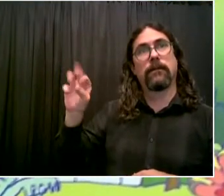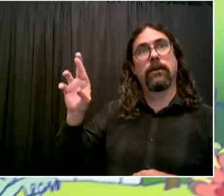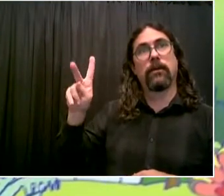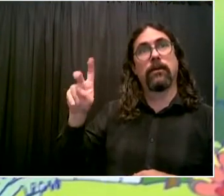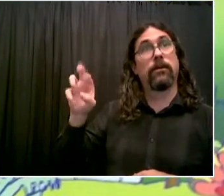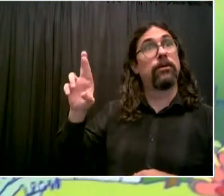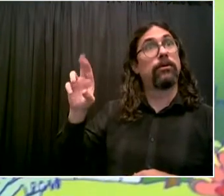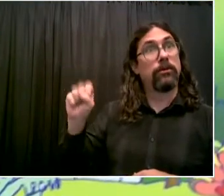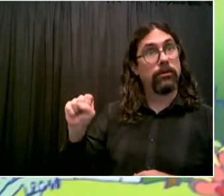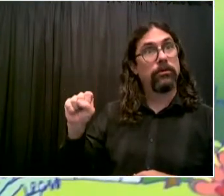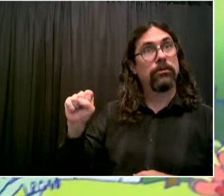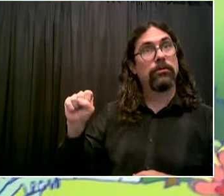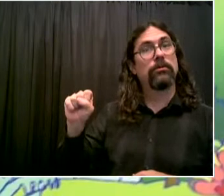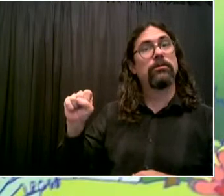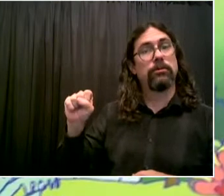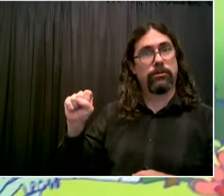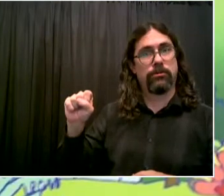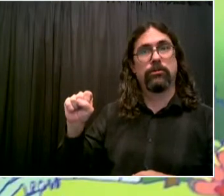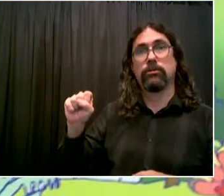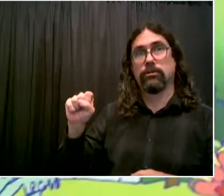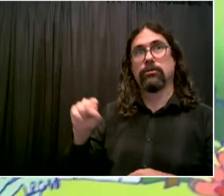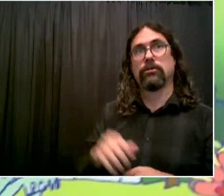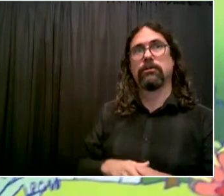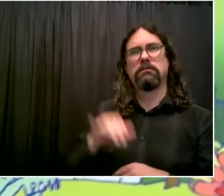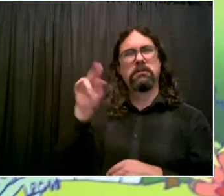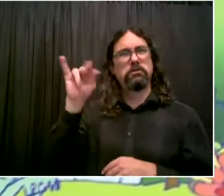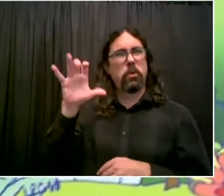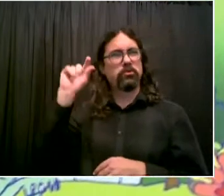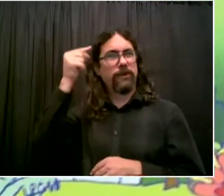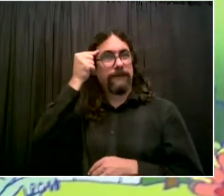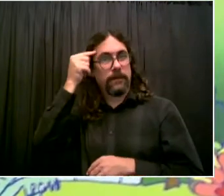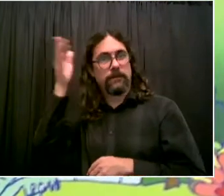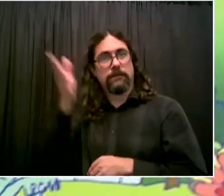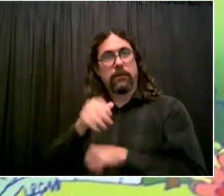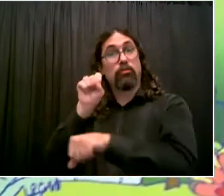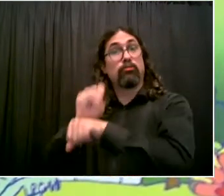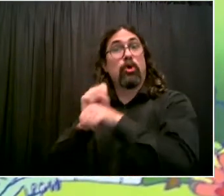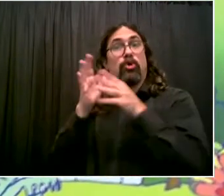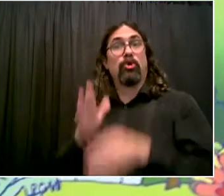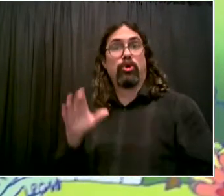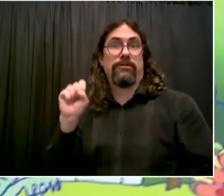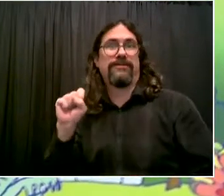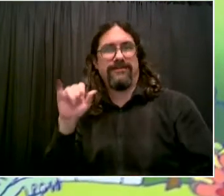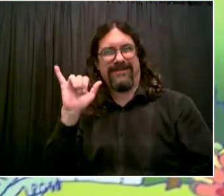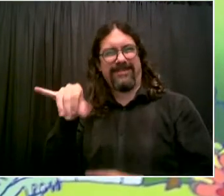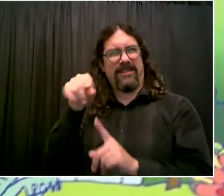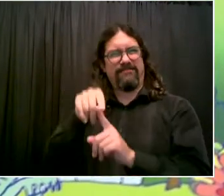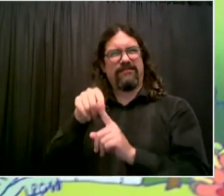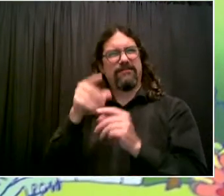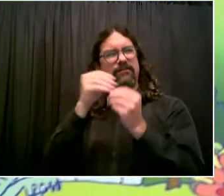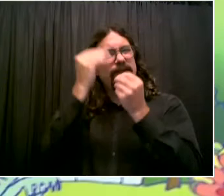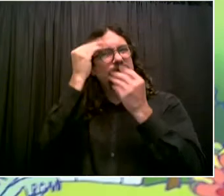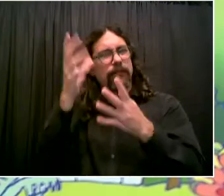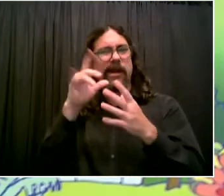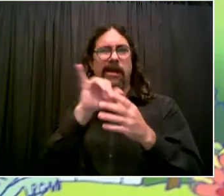THIS HAPPEN TO ANYBODY ELSE. HER EXAMPLE WILL HELP SO MANY OTHER NEW YORKERS TO KNOW